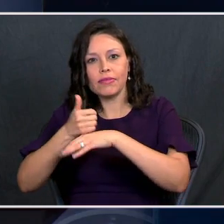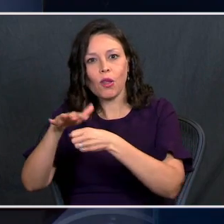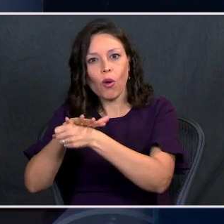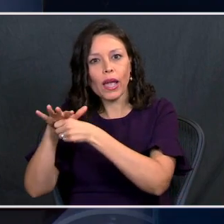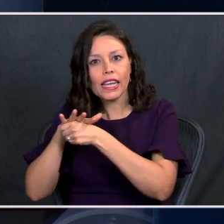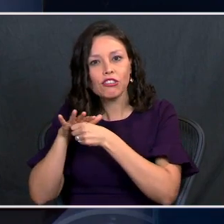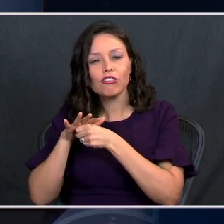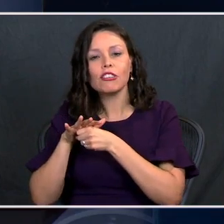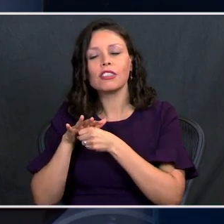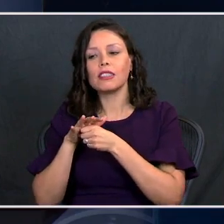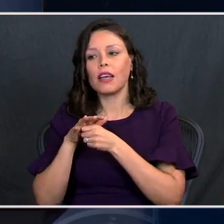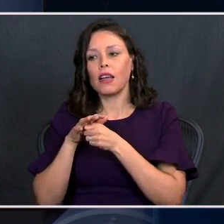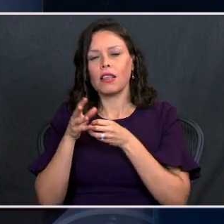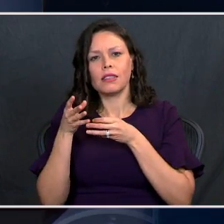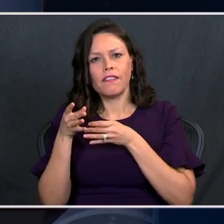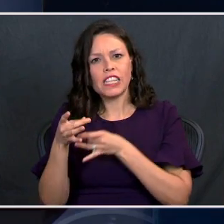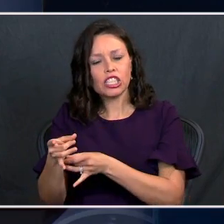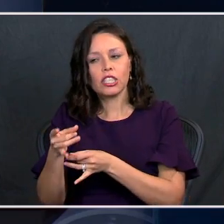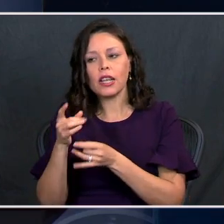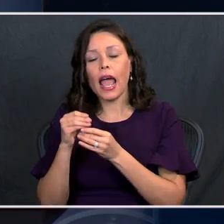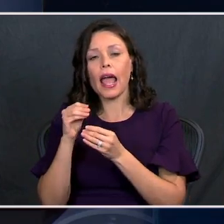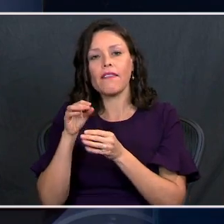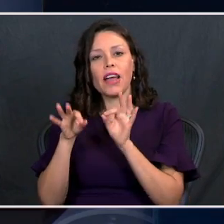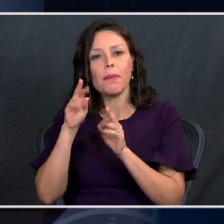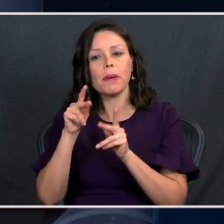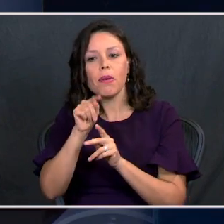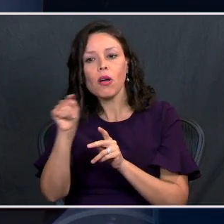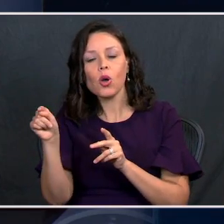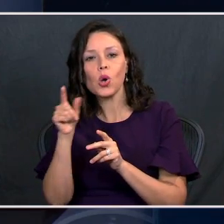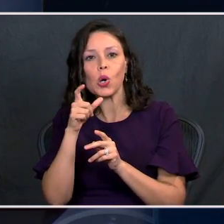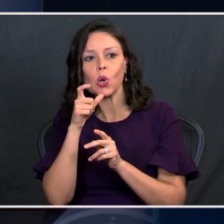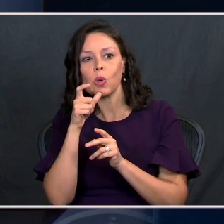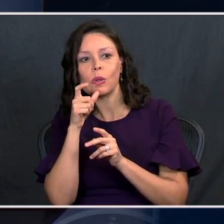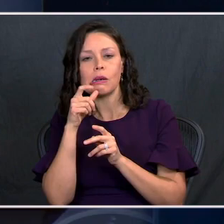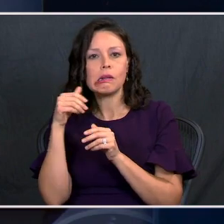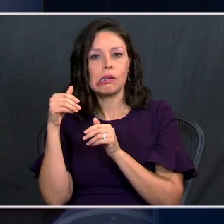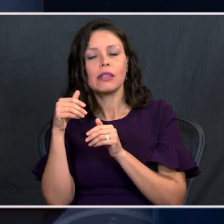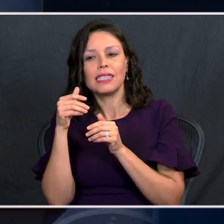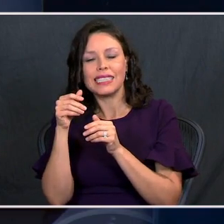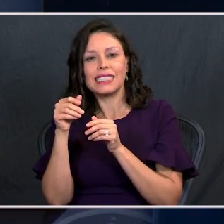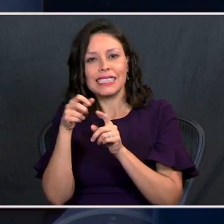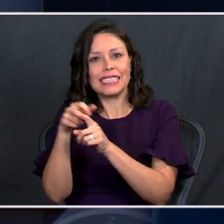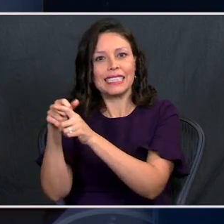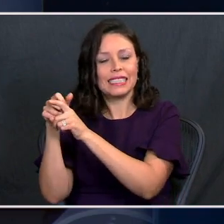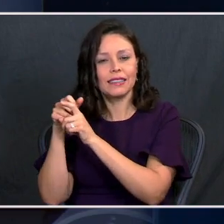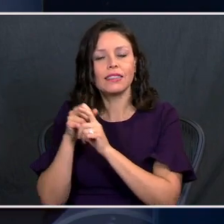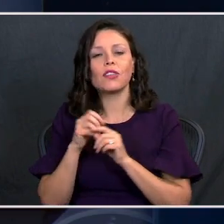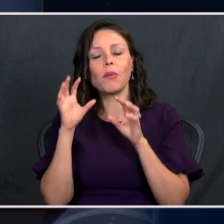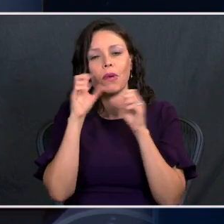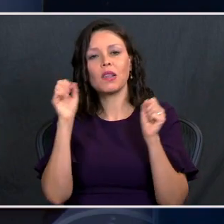and doing it in a way that's reaching people where they are and meeting local communities. And the President is going to be focused on that